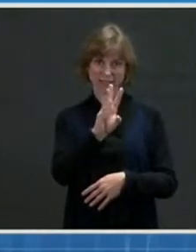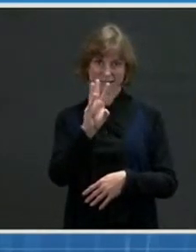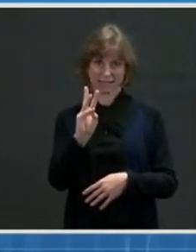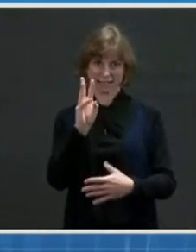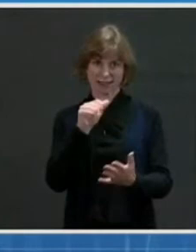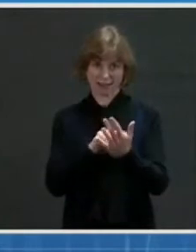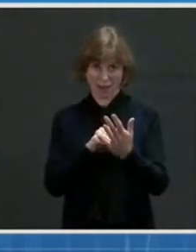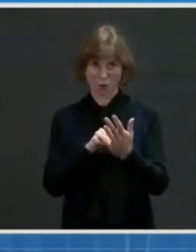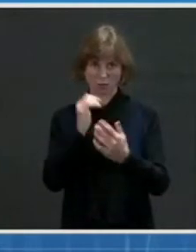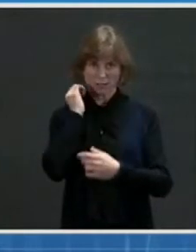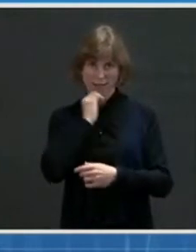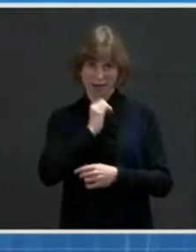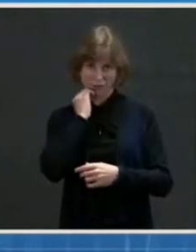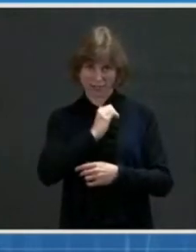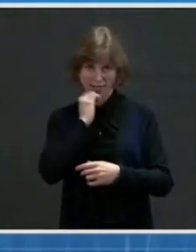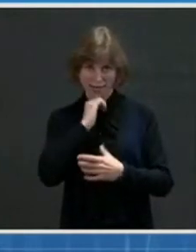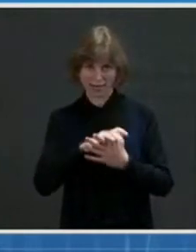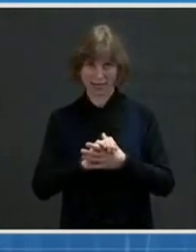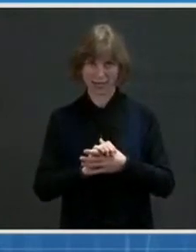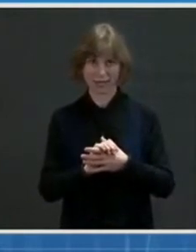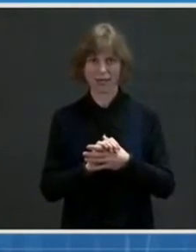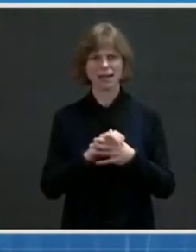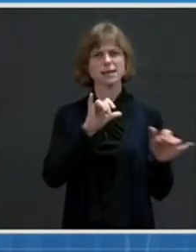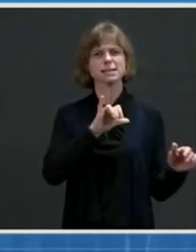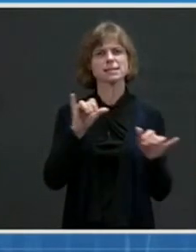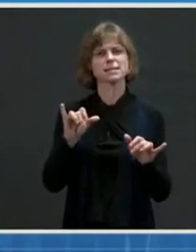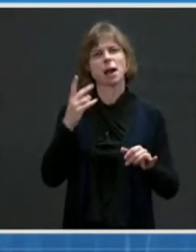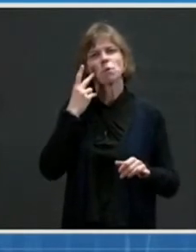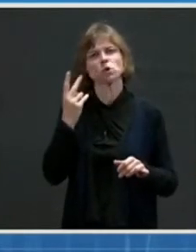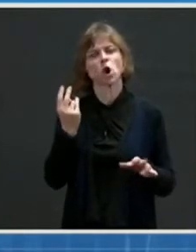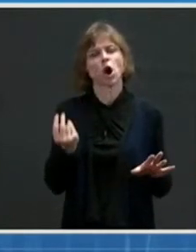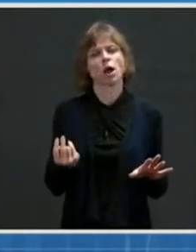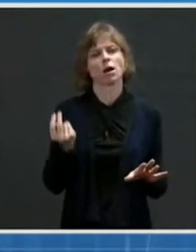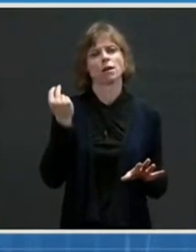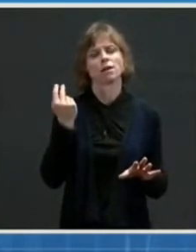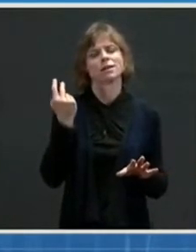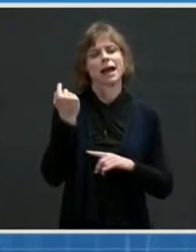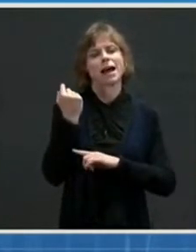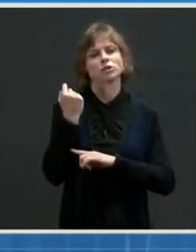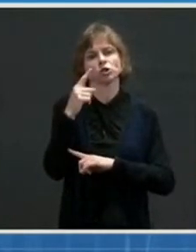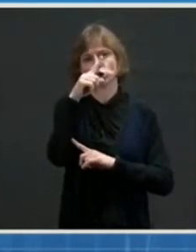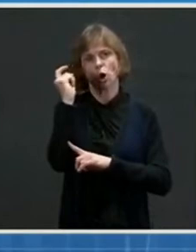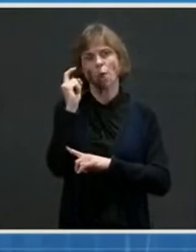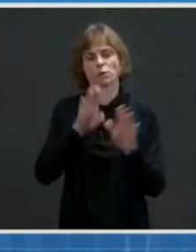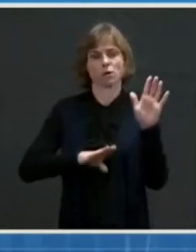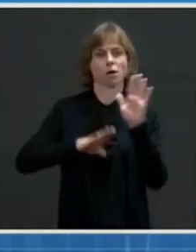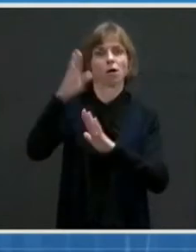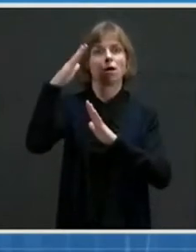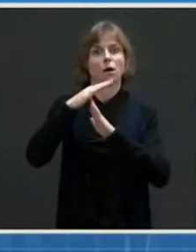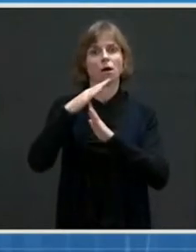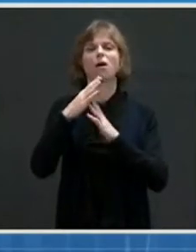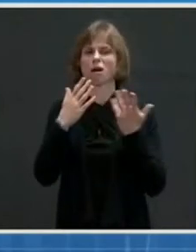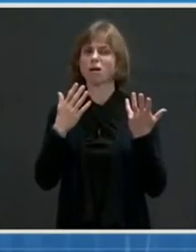JANUARY 11. THE CURRENT SEVEN-DAY AVERAGE, APPROXIMATELY 66,000 CASES PER